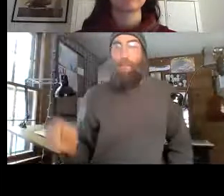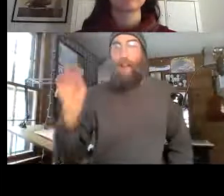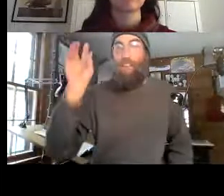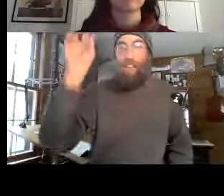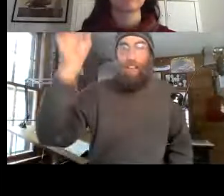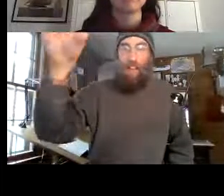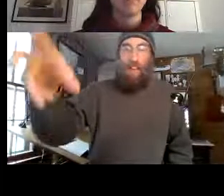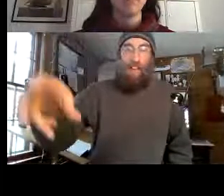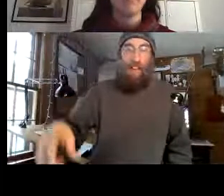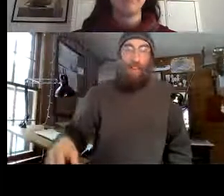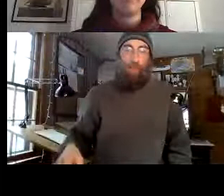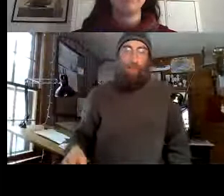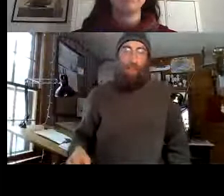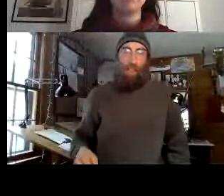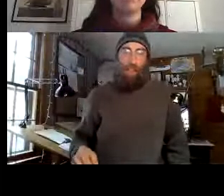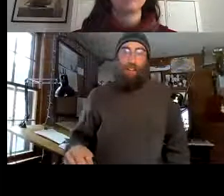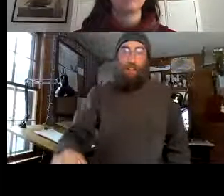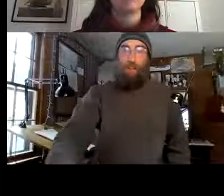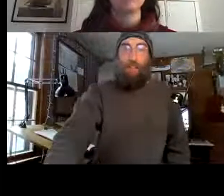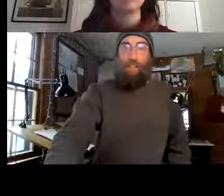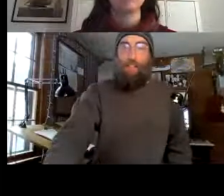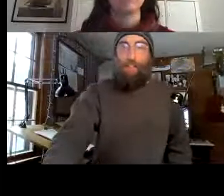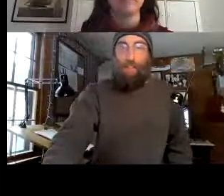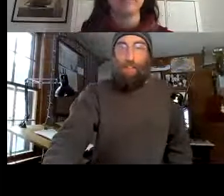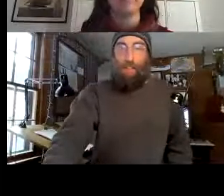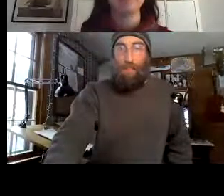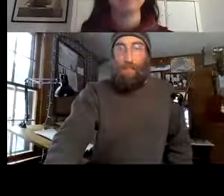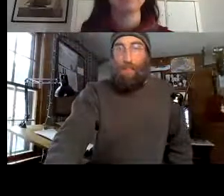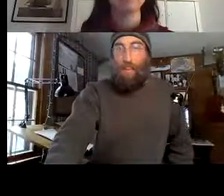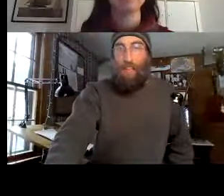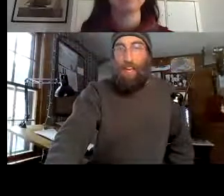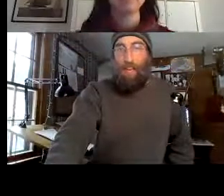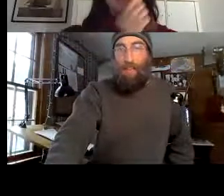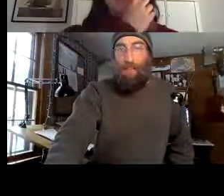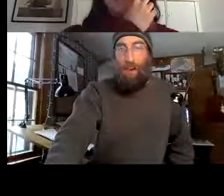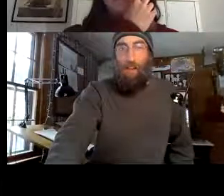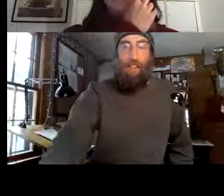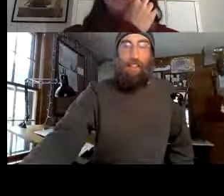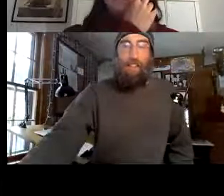I imagine a um, one of his students coming to the tent, walking to this